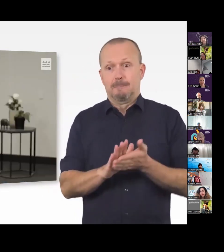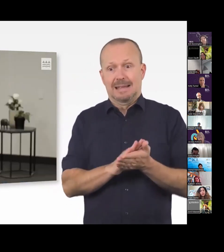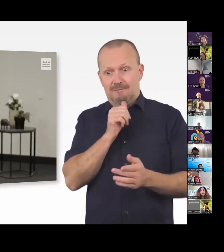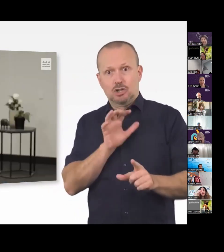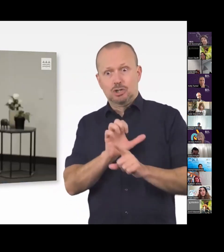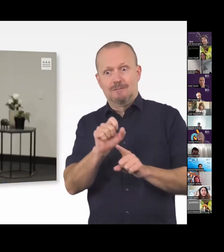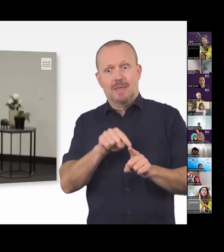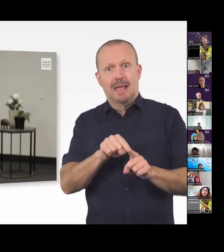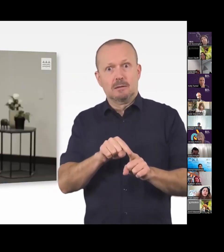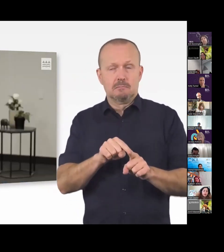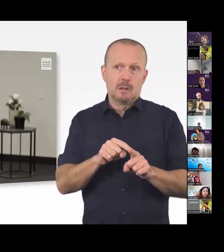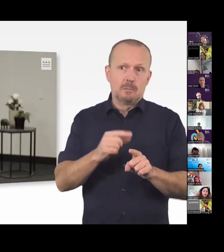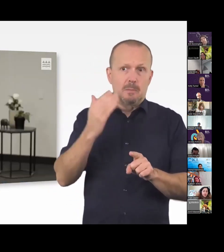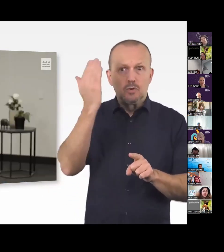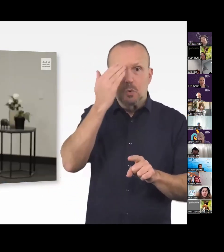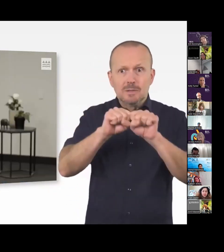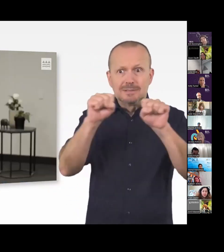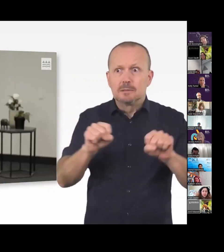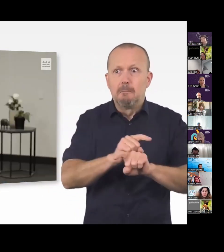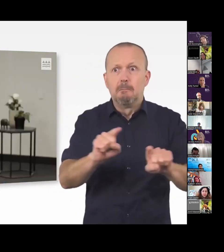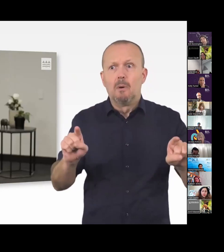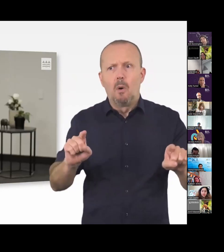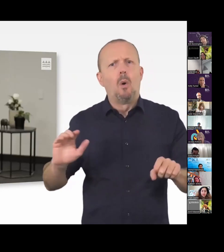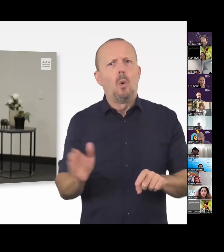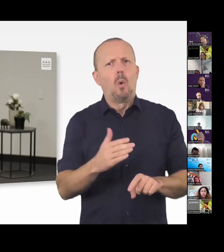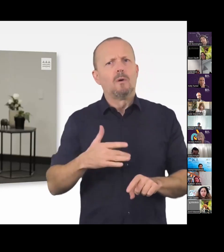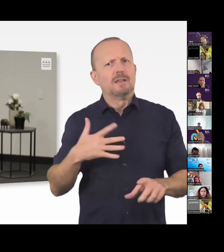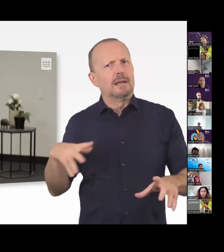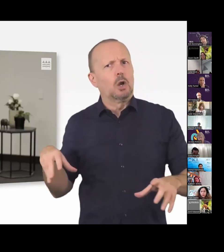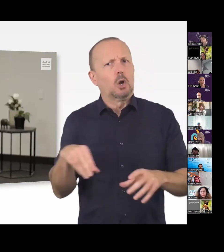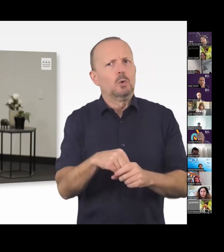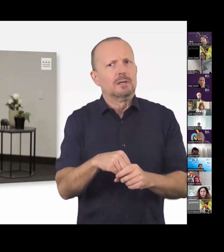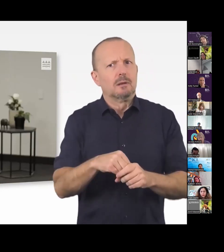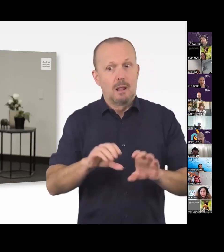It will actually lead to a school system where everyone feels included,